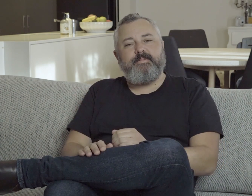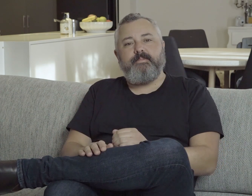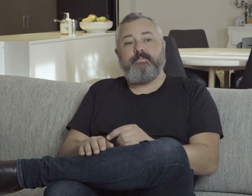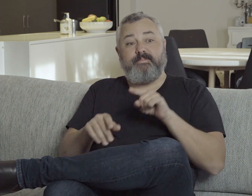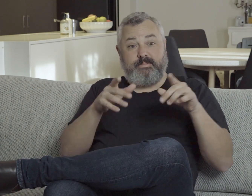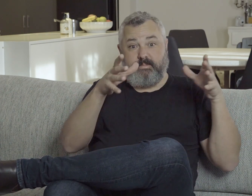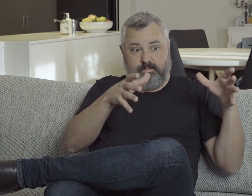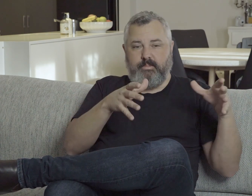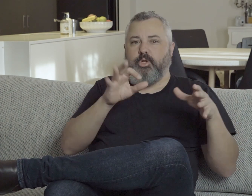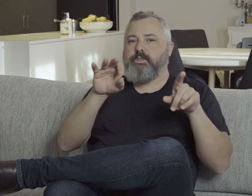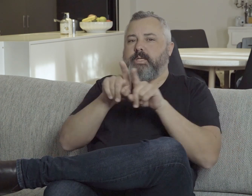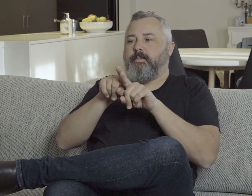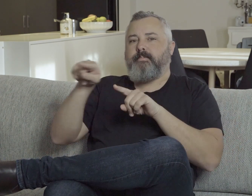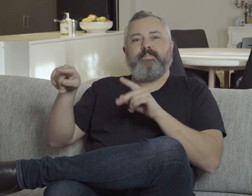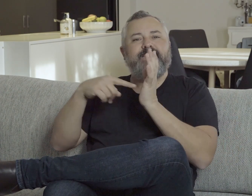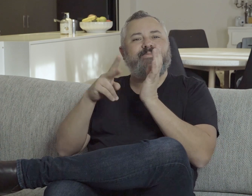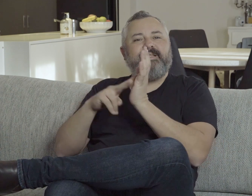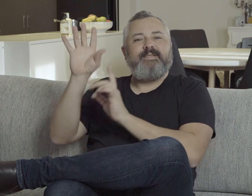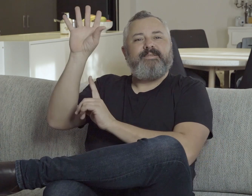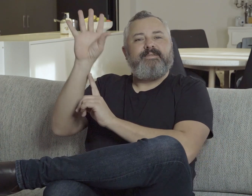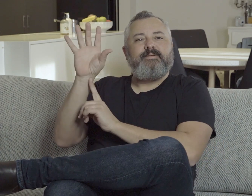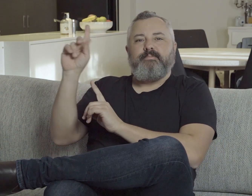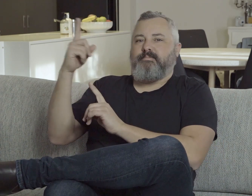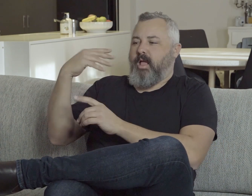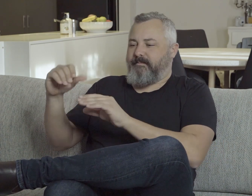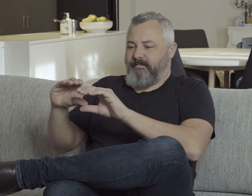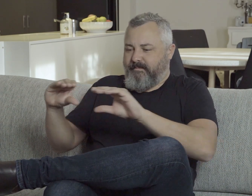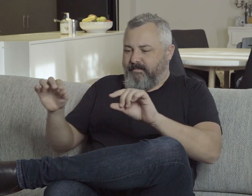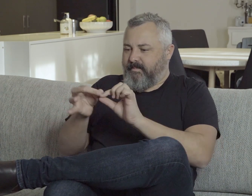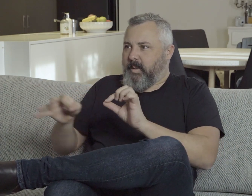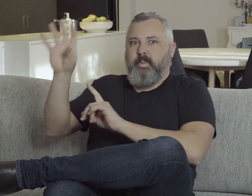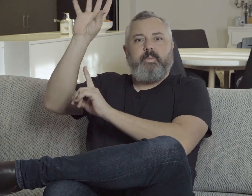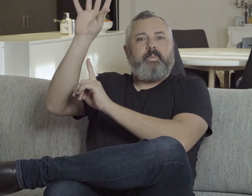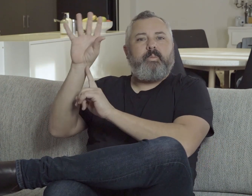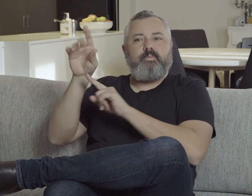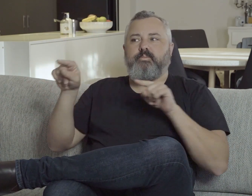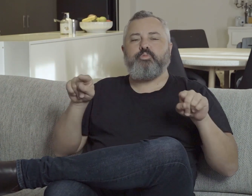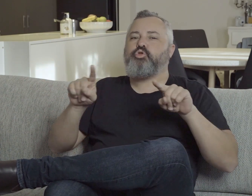Now streaming services is not the same as satellite TV that might require a set top box